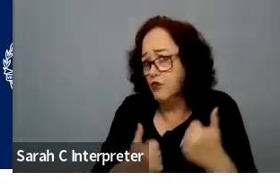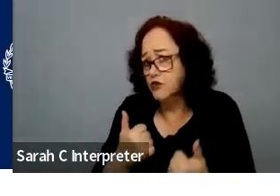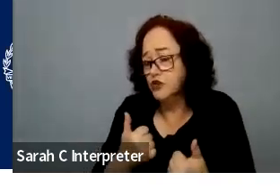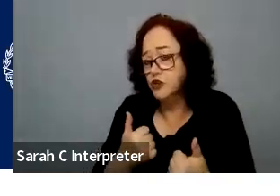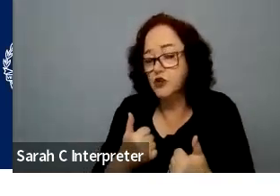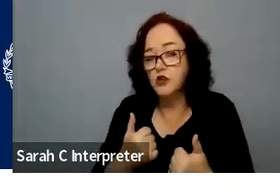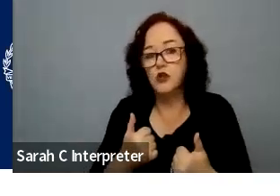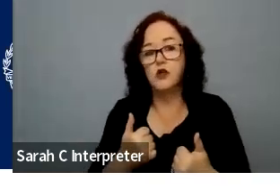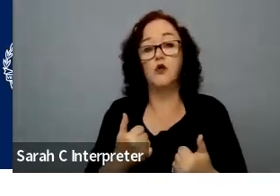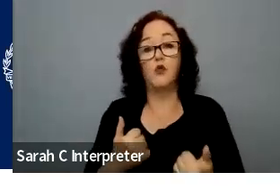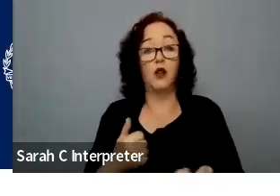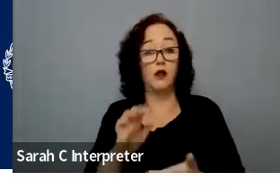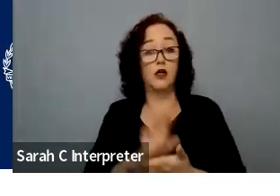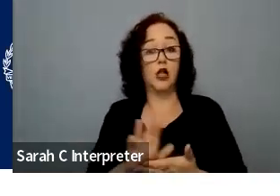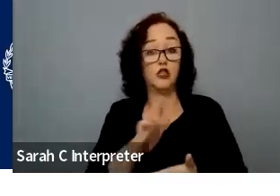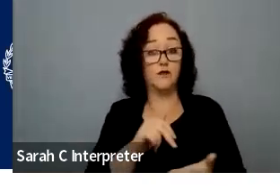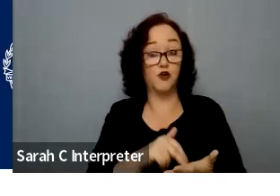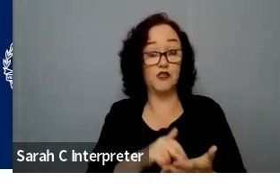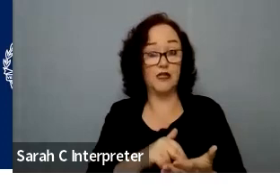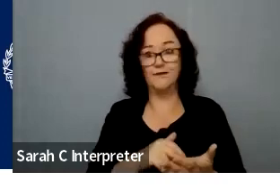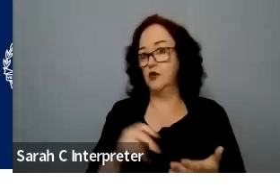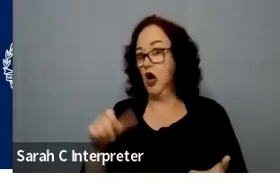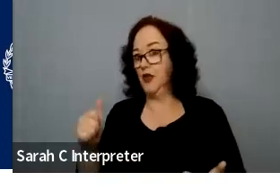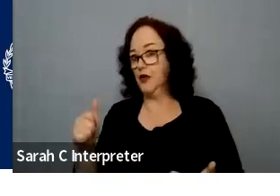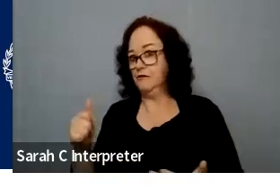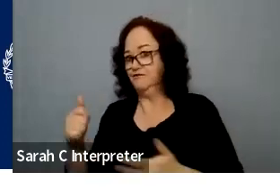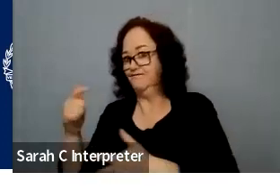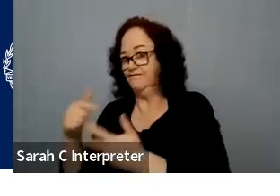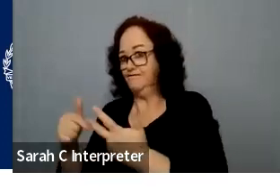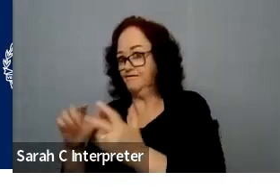of Nursing I don't know about the folks from St Joe's, but we had it as part of the classroom,